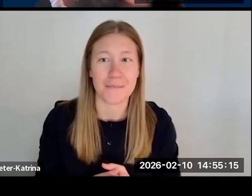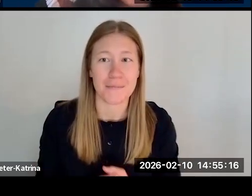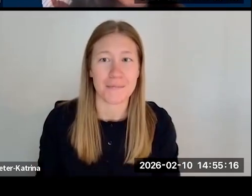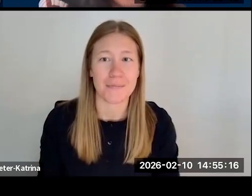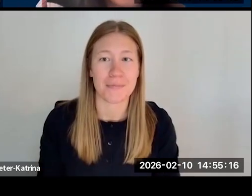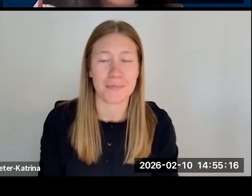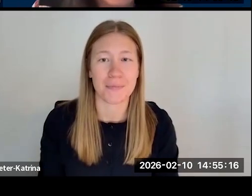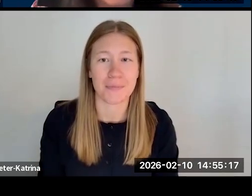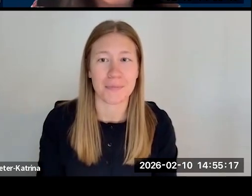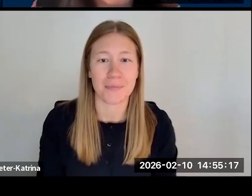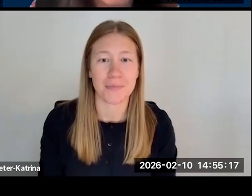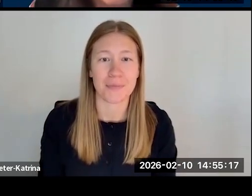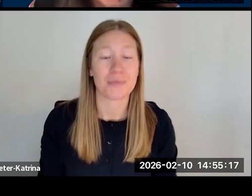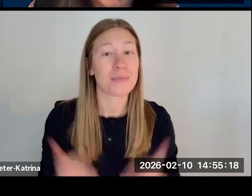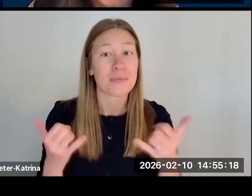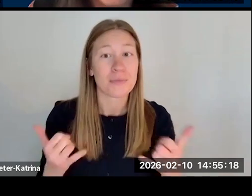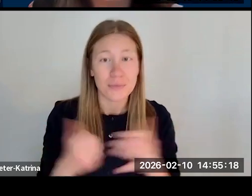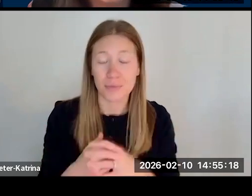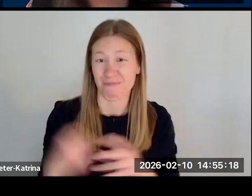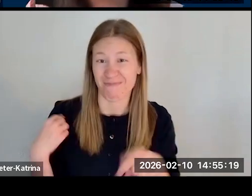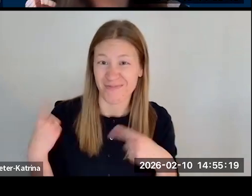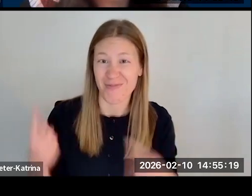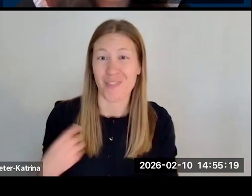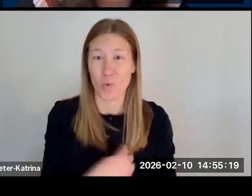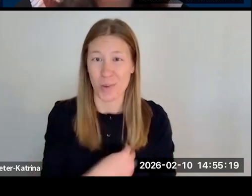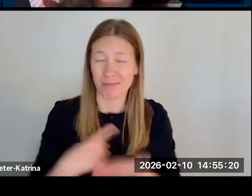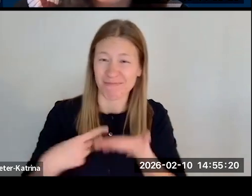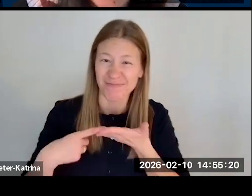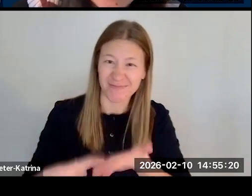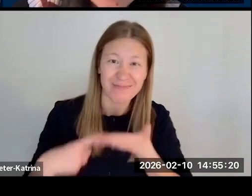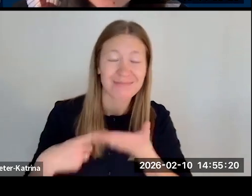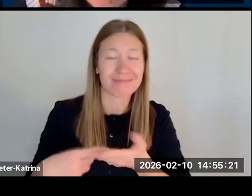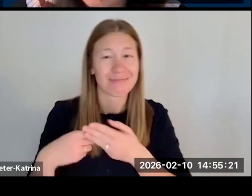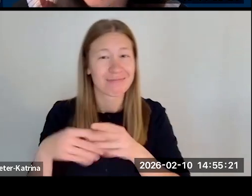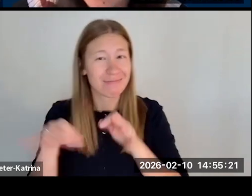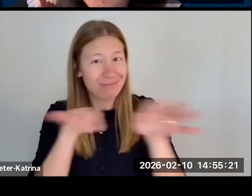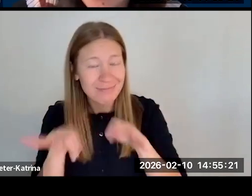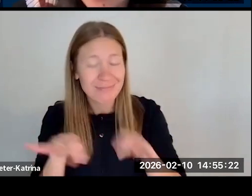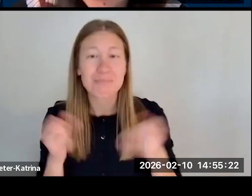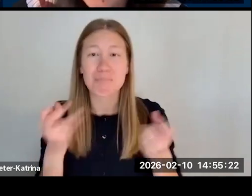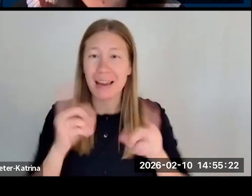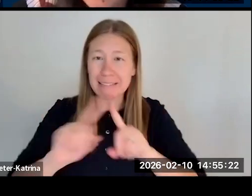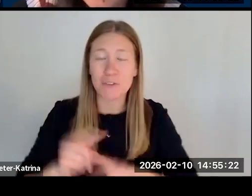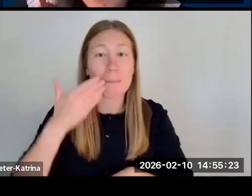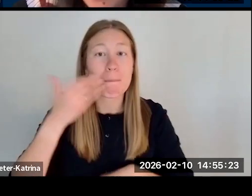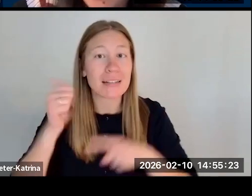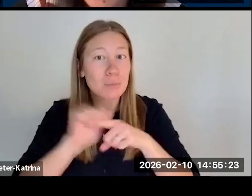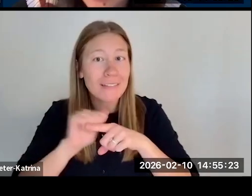So we talked a lot about a lot of best practices and skills in the demo